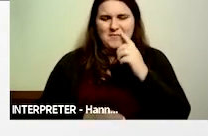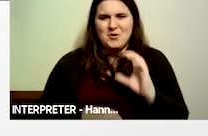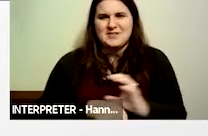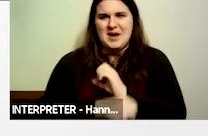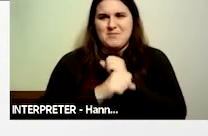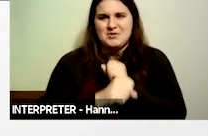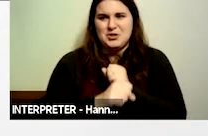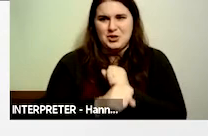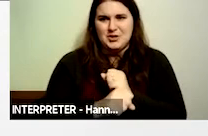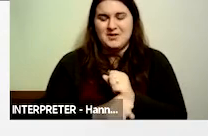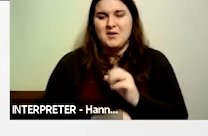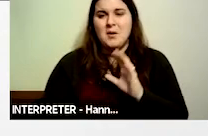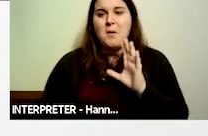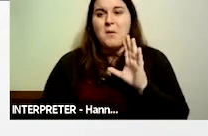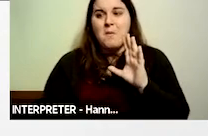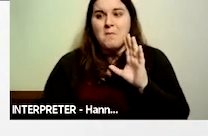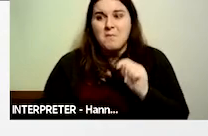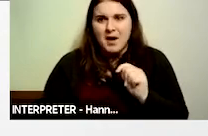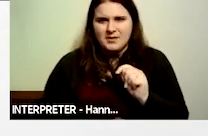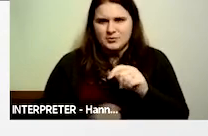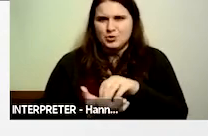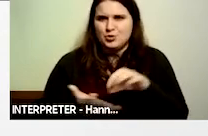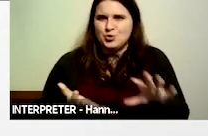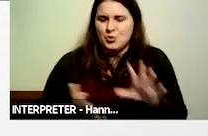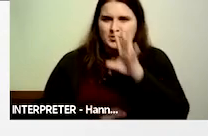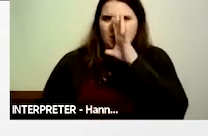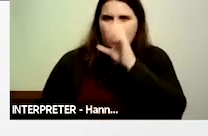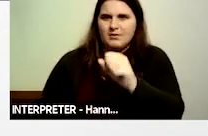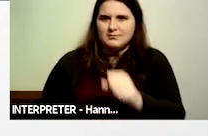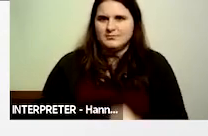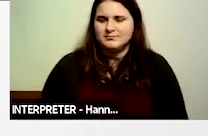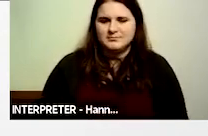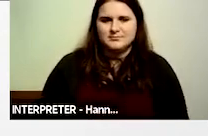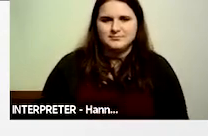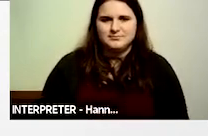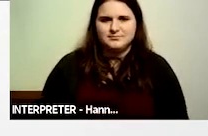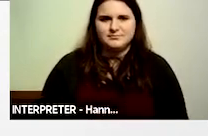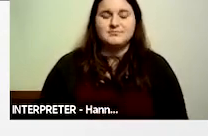recognize it's where most of the students are we also tend to leverage events. So things like